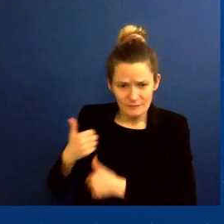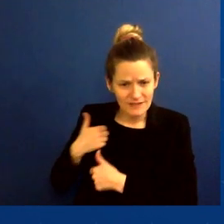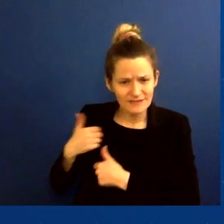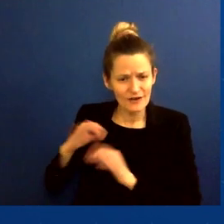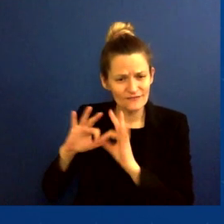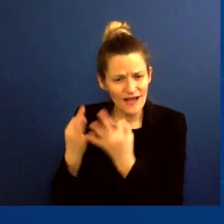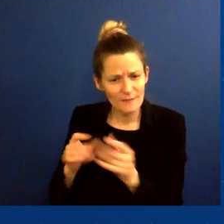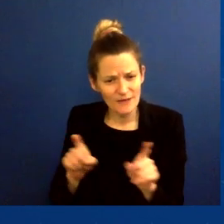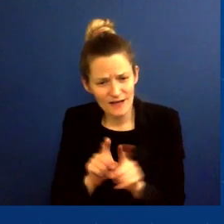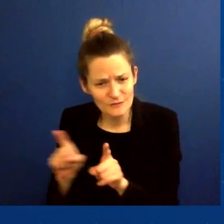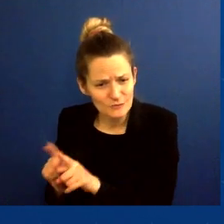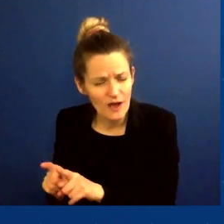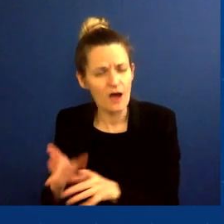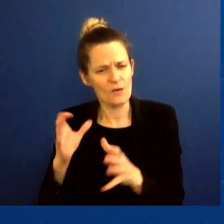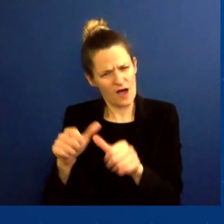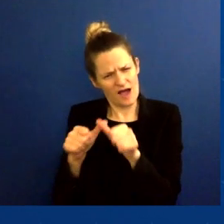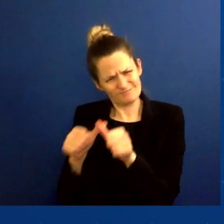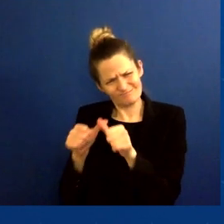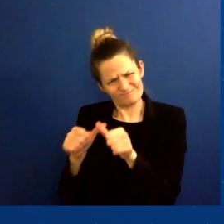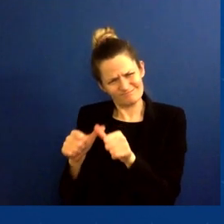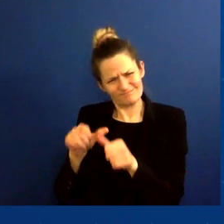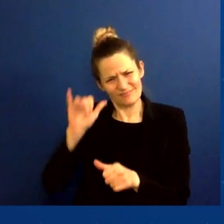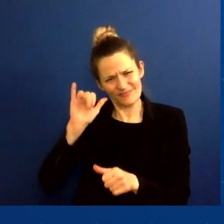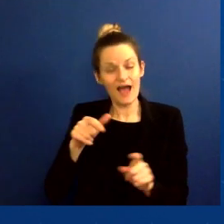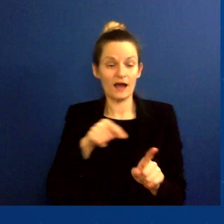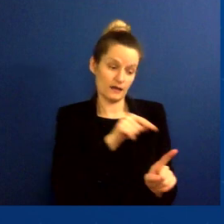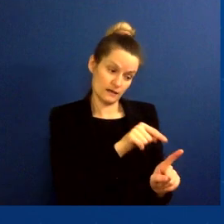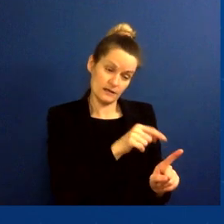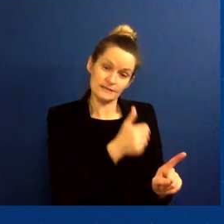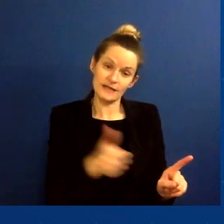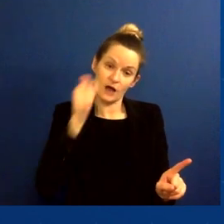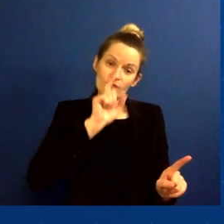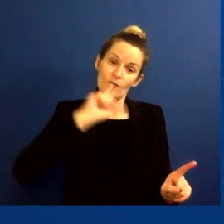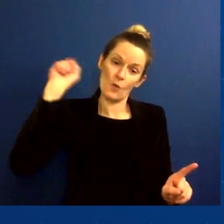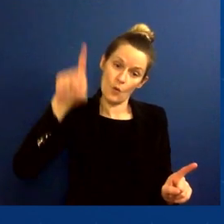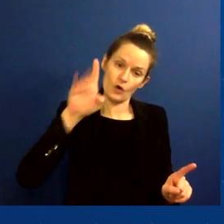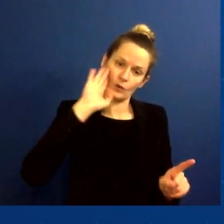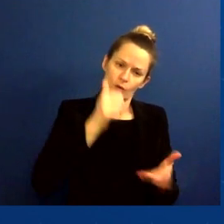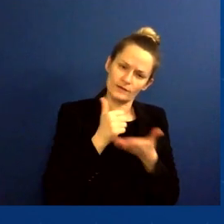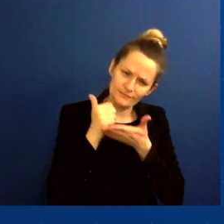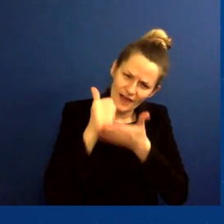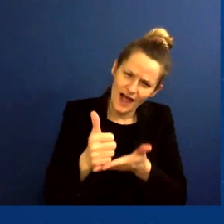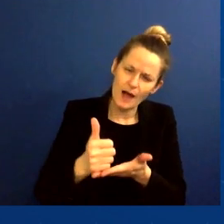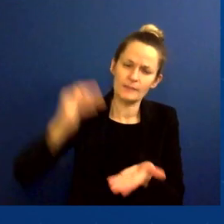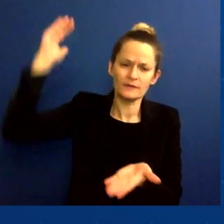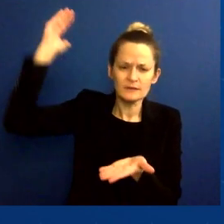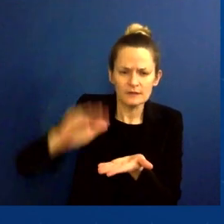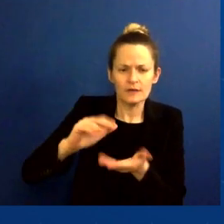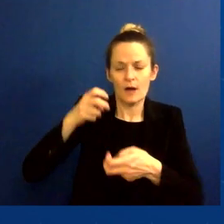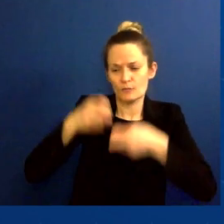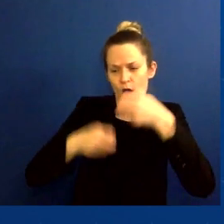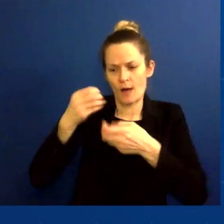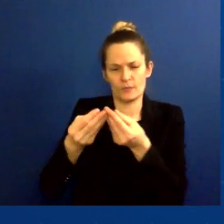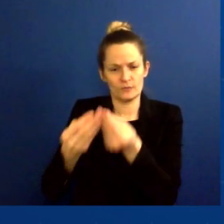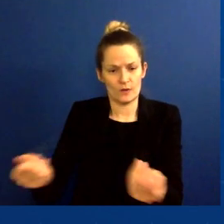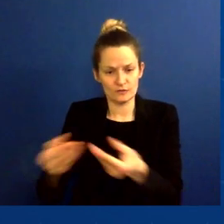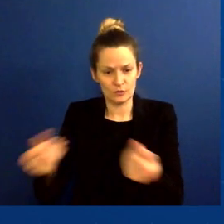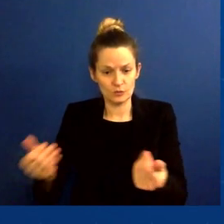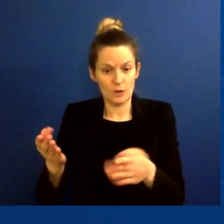will help defuse problems before they arise. They're going to improve coordination between contractors, sub-contractors,